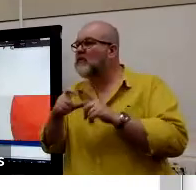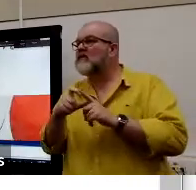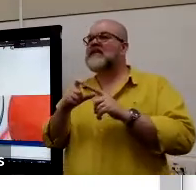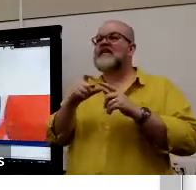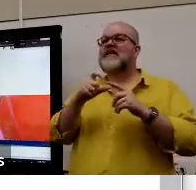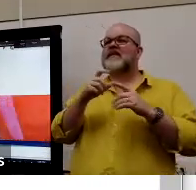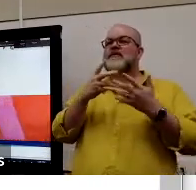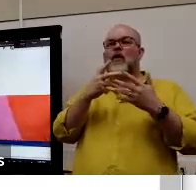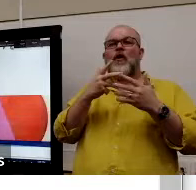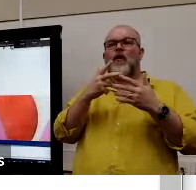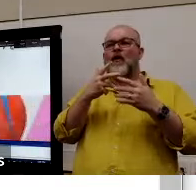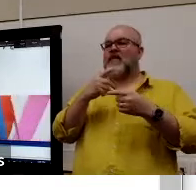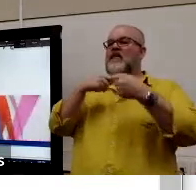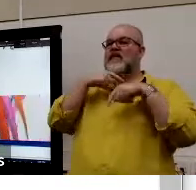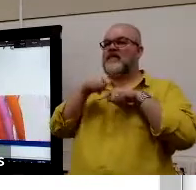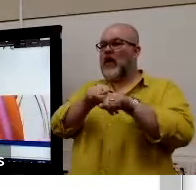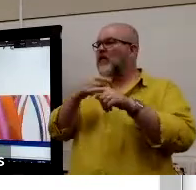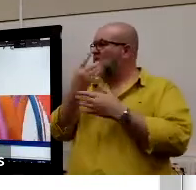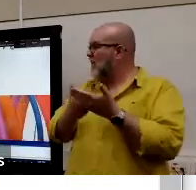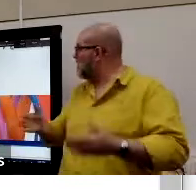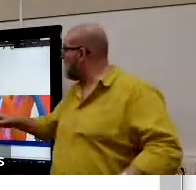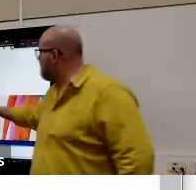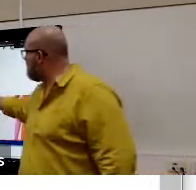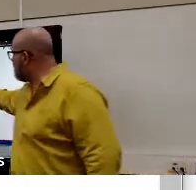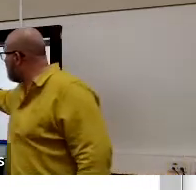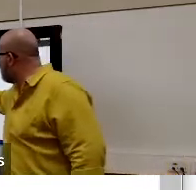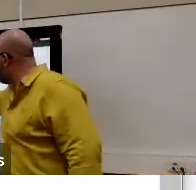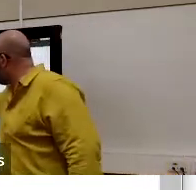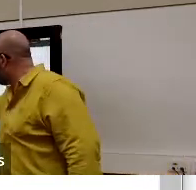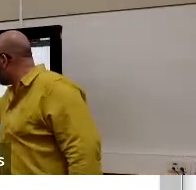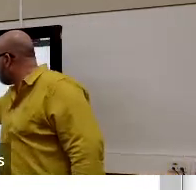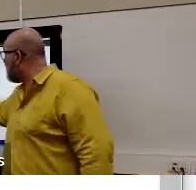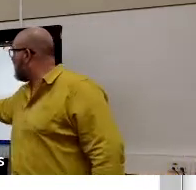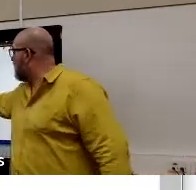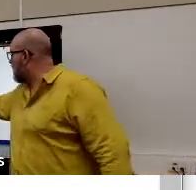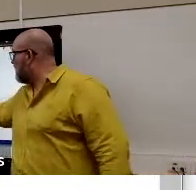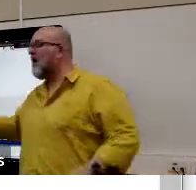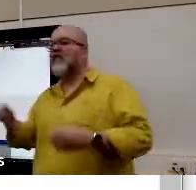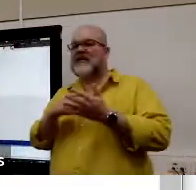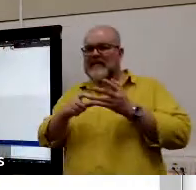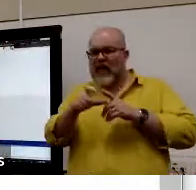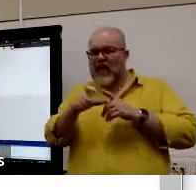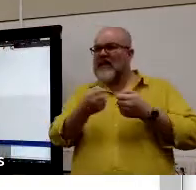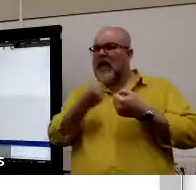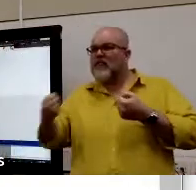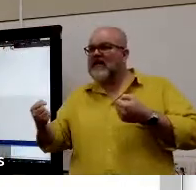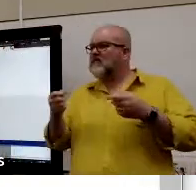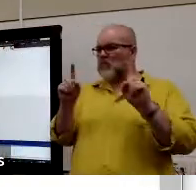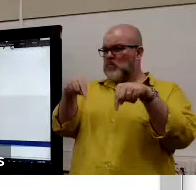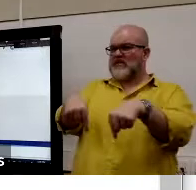How to get, become a member of AATD and become a Teacher of the Deaf so ToD elaborations. What is that?